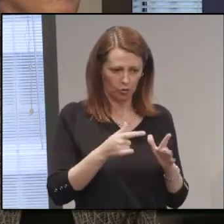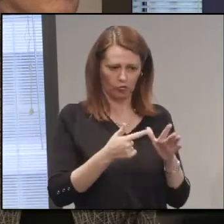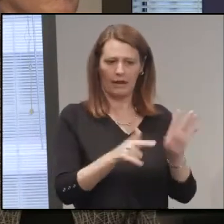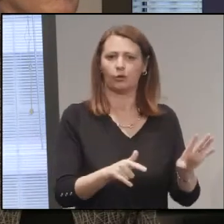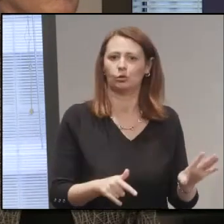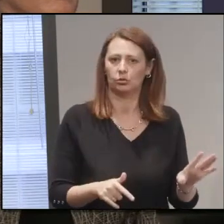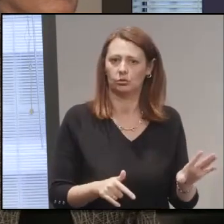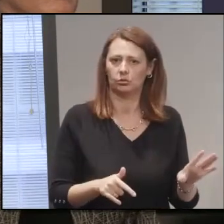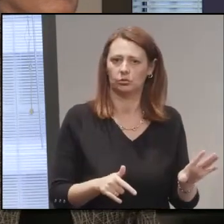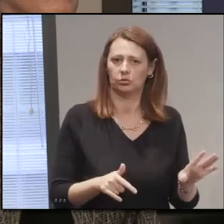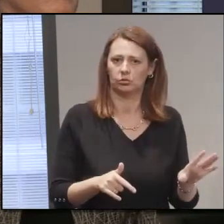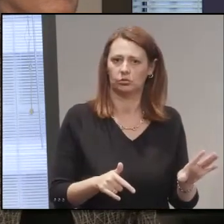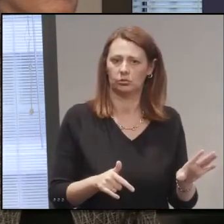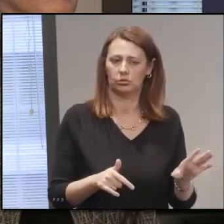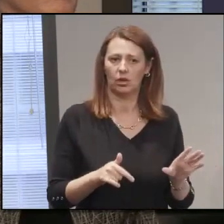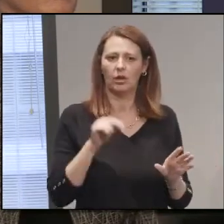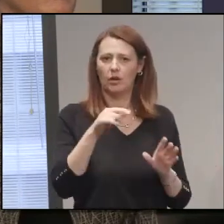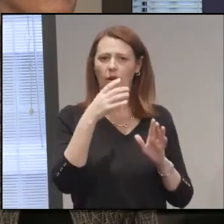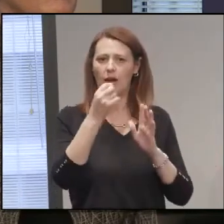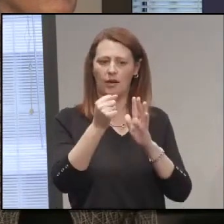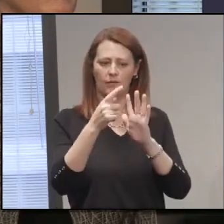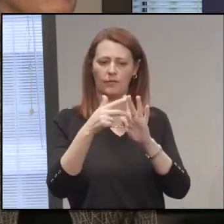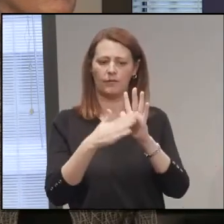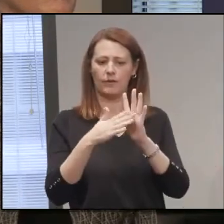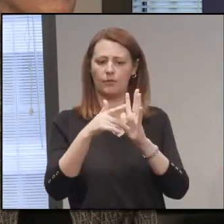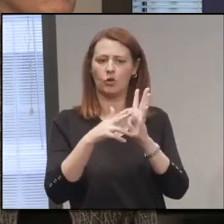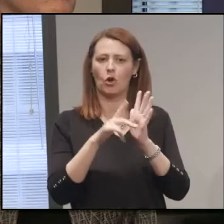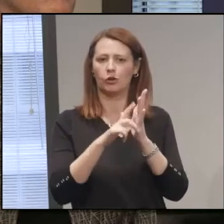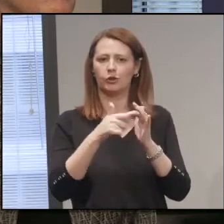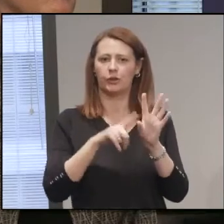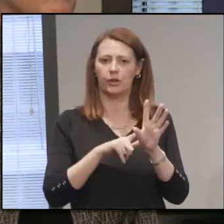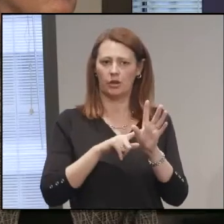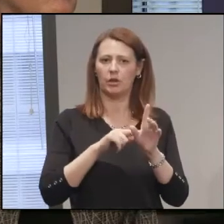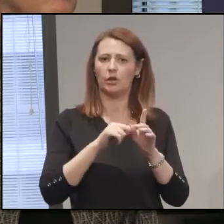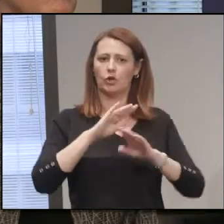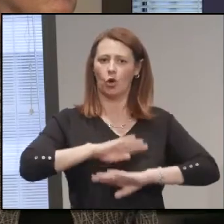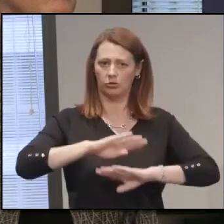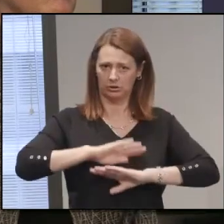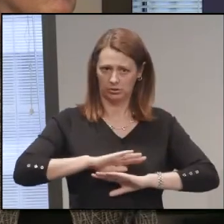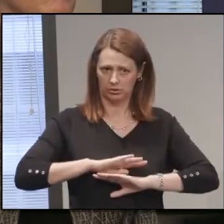phenomenon called immunological tolerance which only occurs to things you've actually